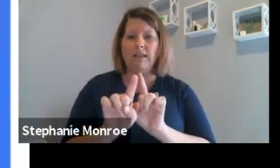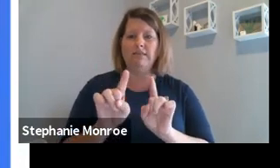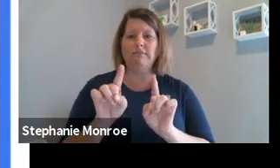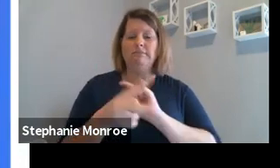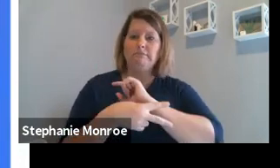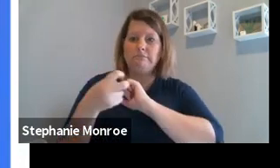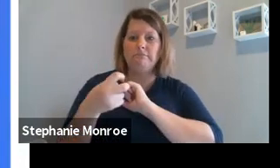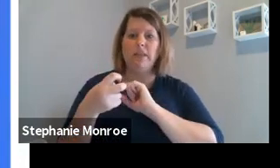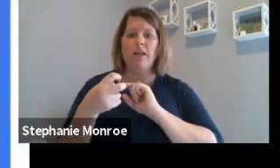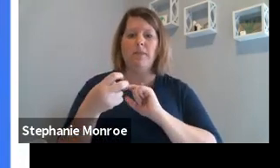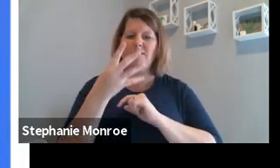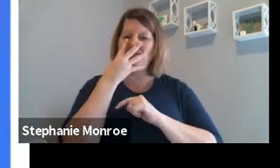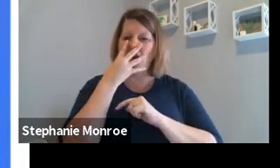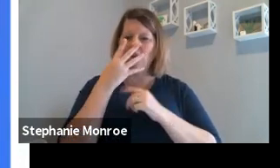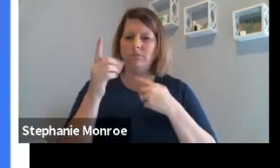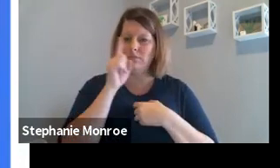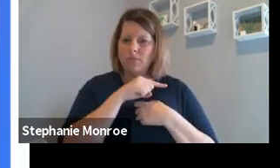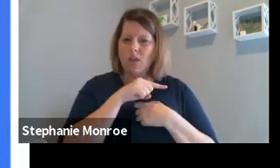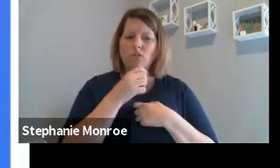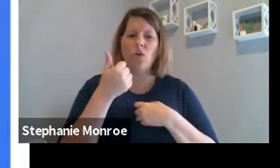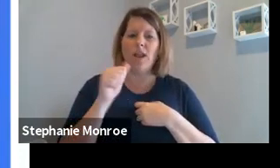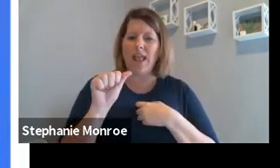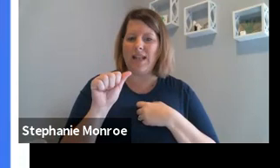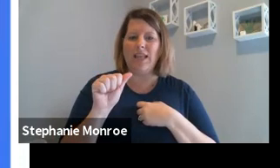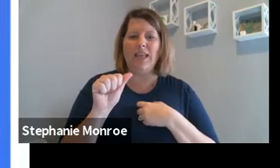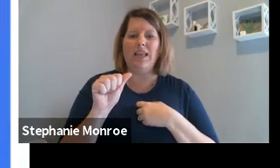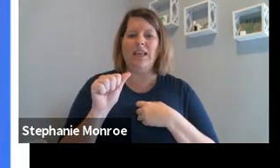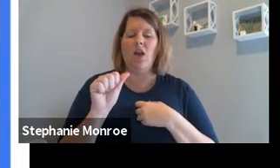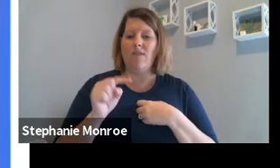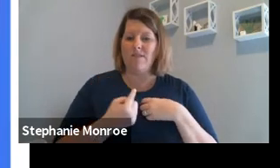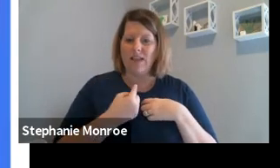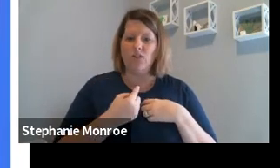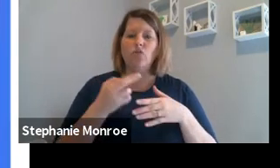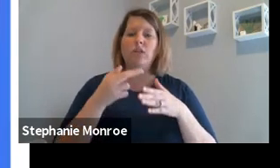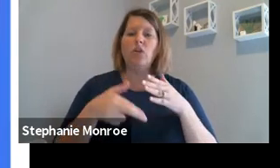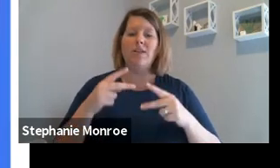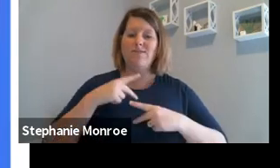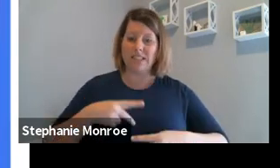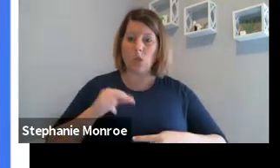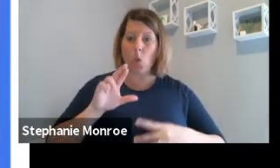or any criminal offense, resulting in physical or death of one family member, or a household member